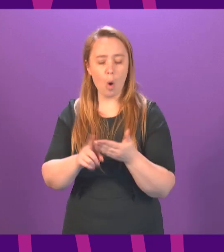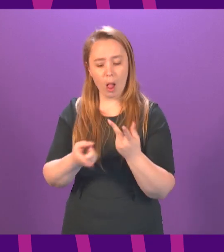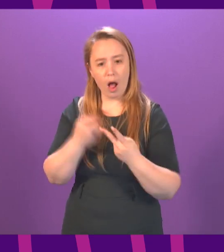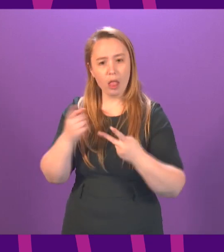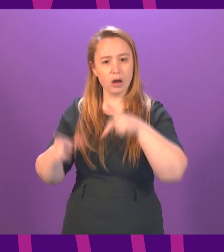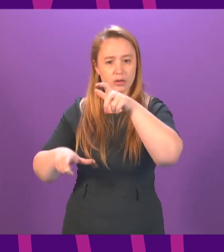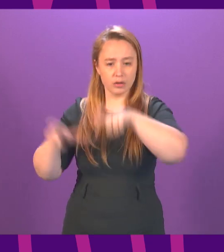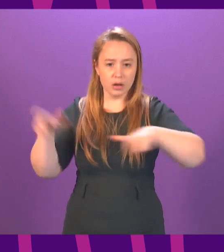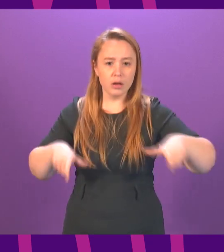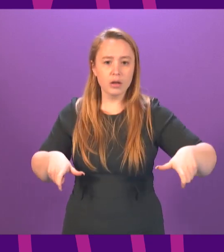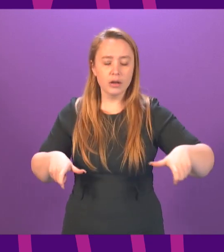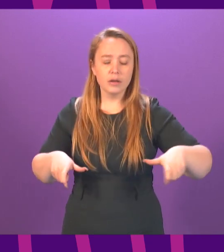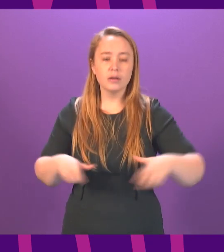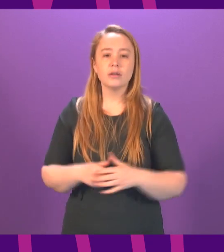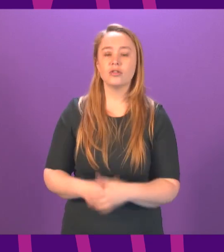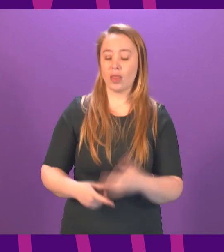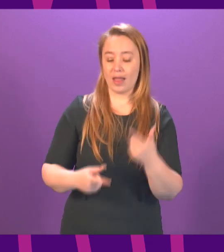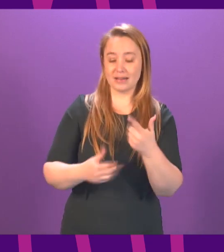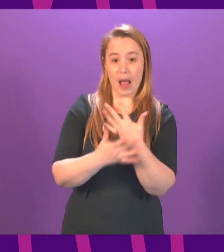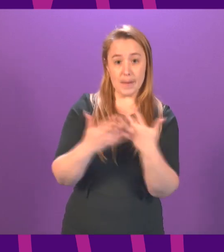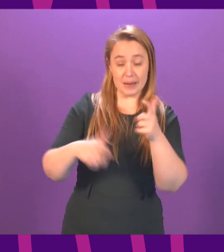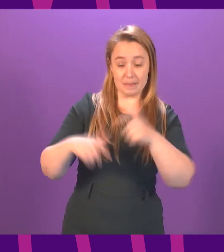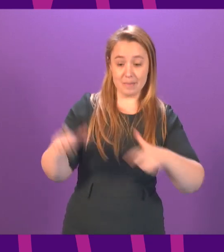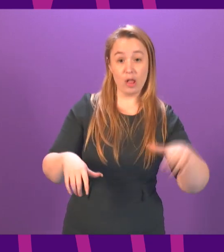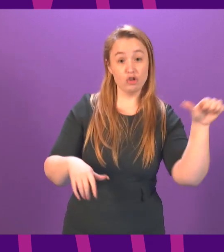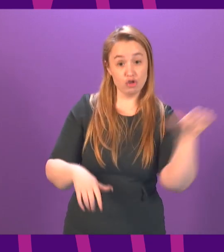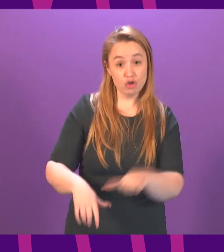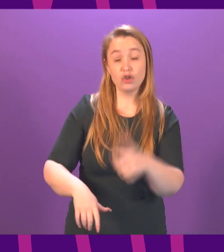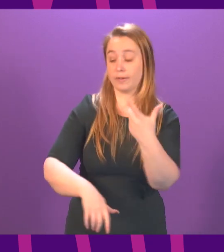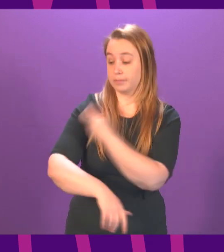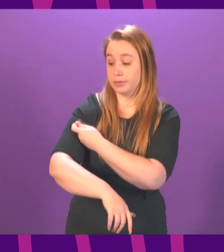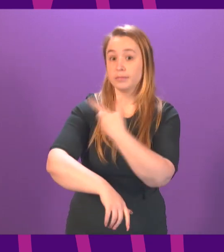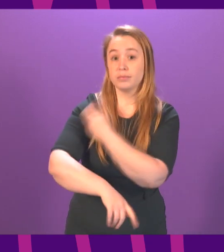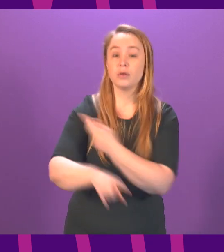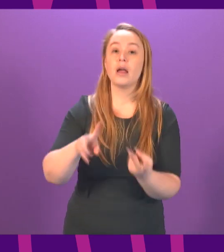number of people who would have had the vaccine by now if Scotland had kept pace with England.